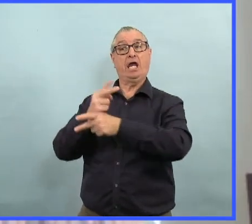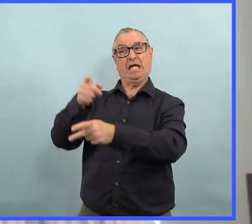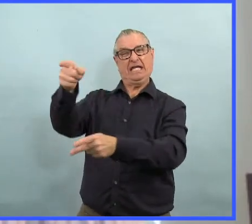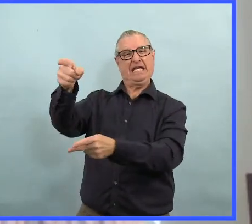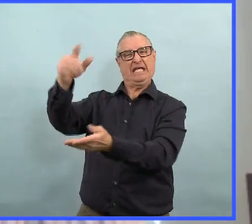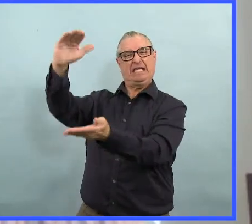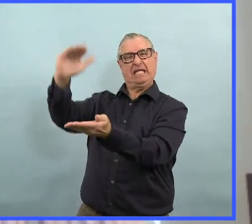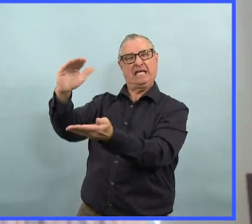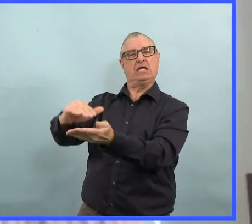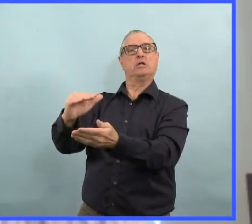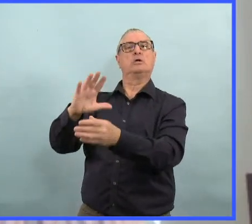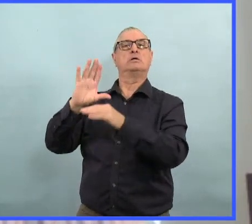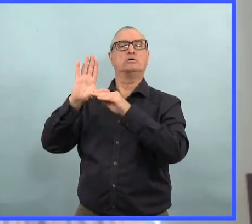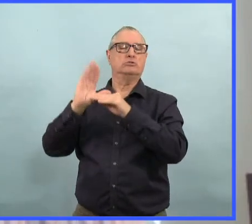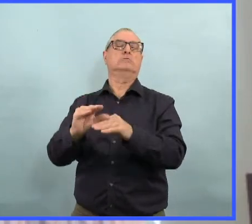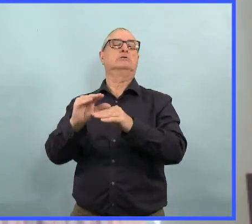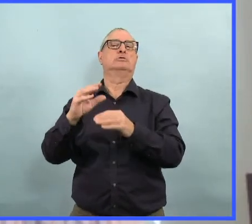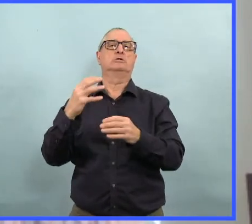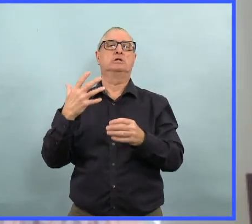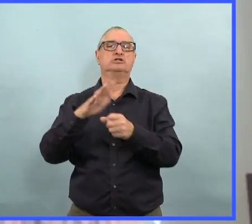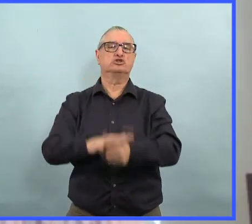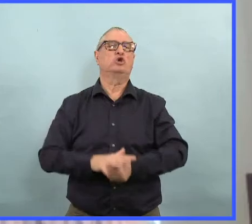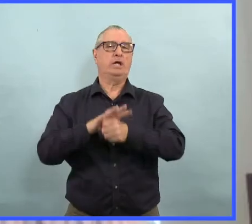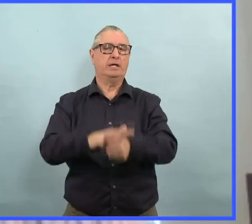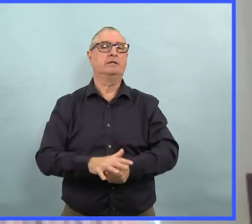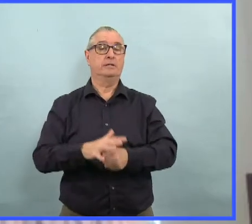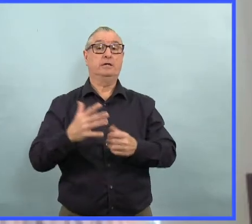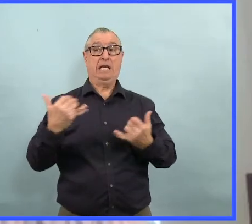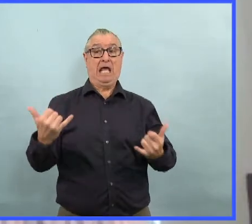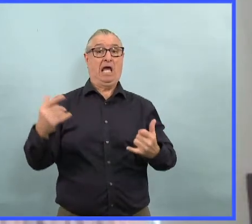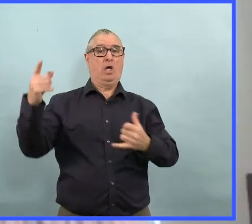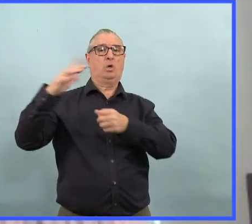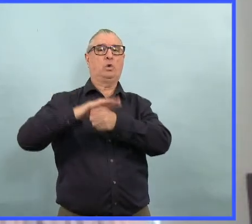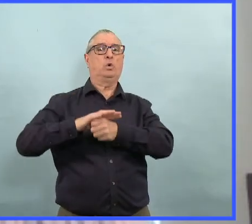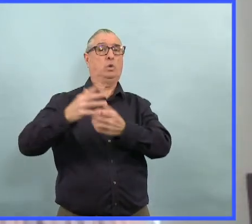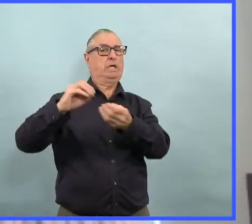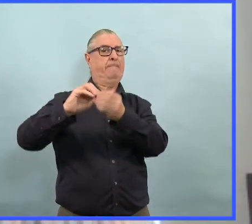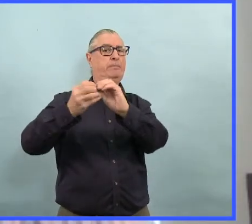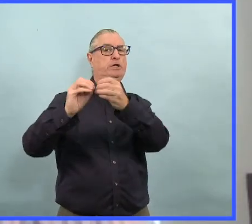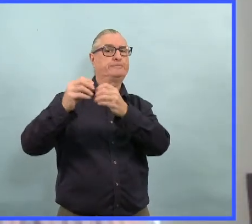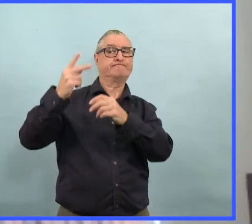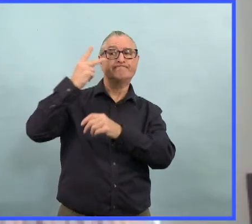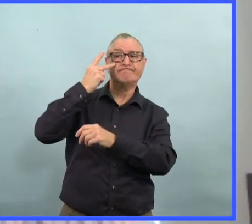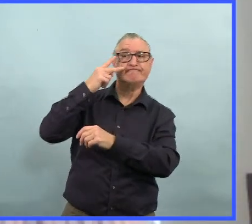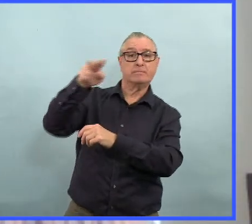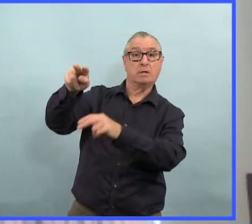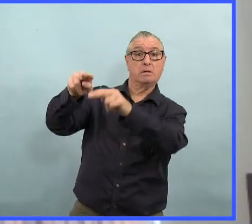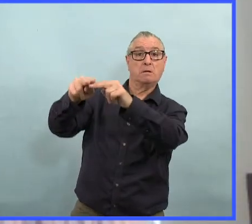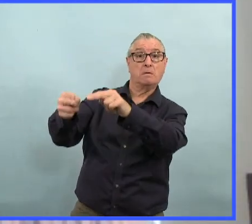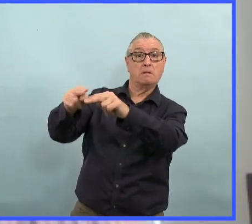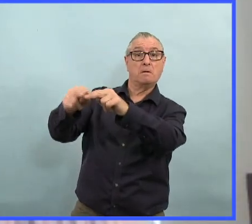it's a lagging one so if we start seeing what appears to be a peak in in hospital missions and